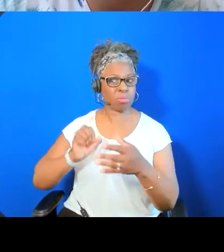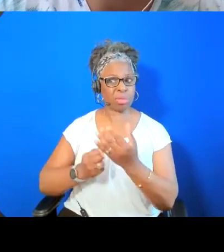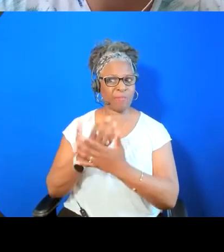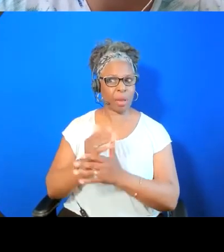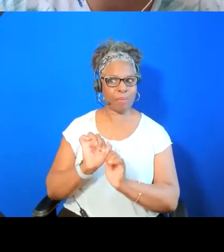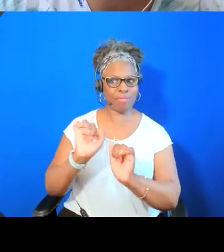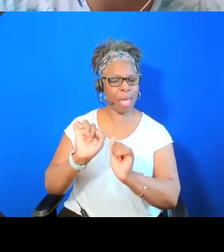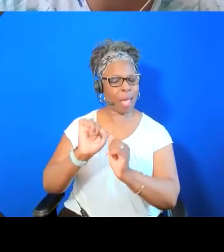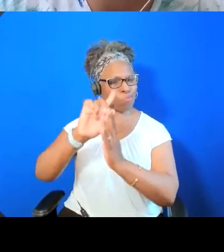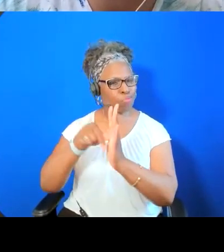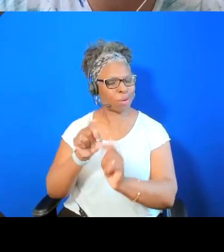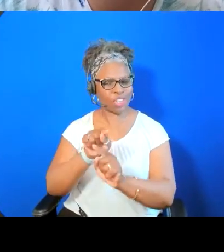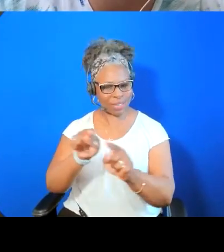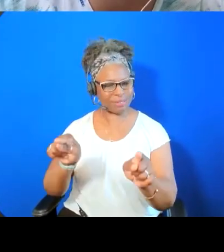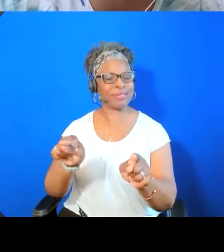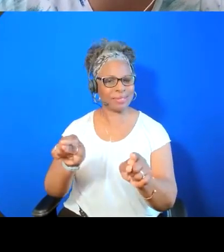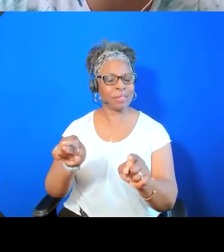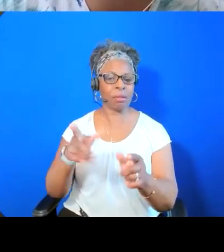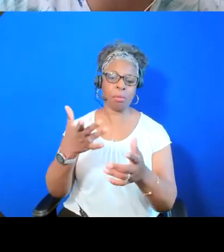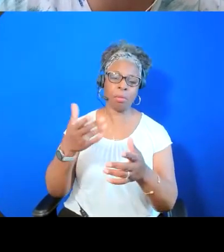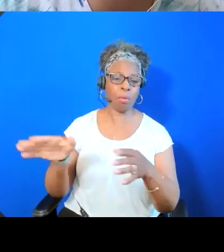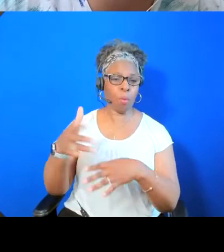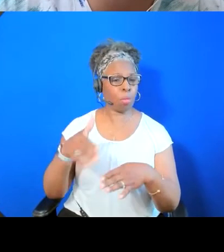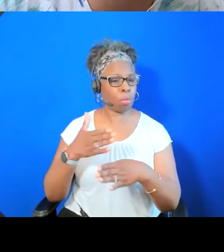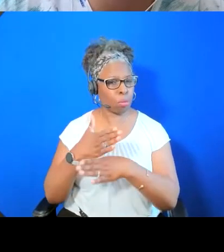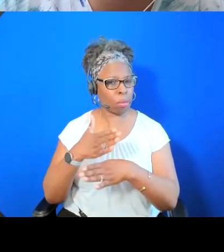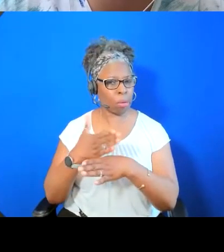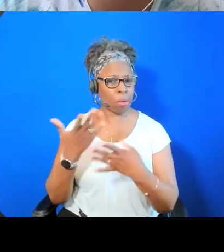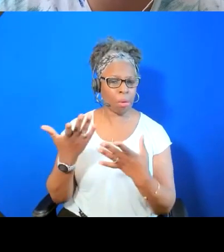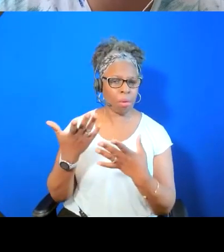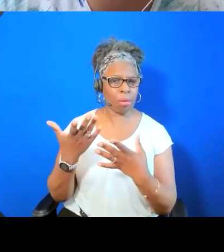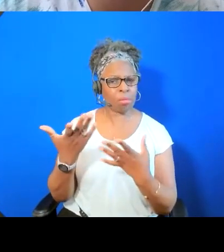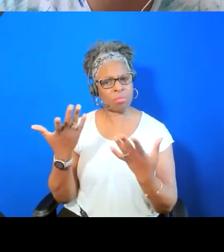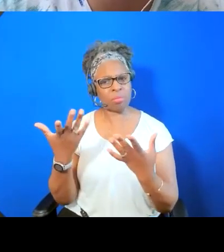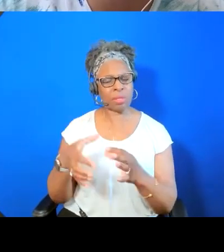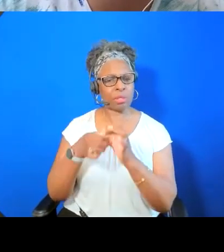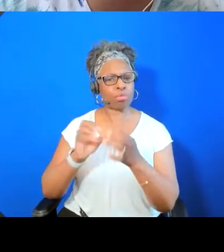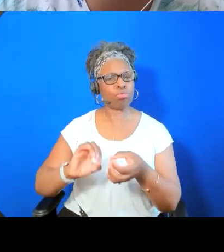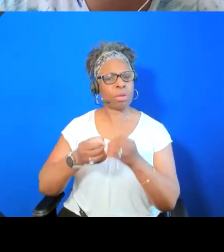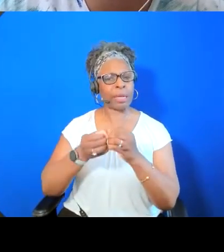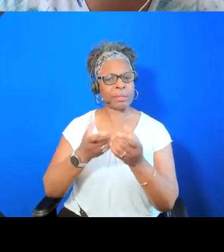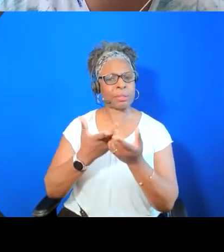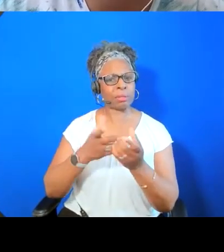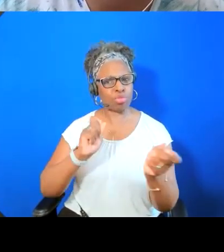And, and all this work is very much towards creating some kind of shift in the power dynamics